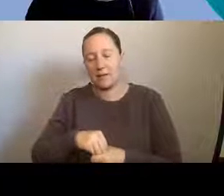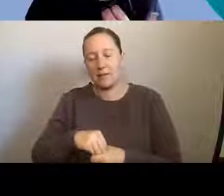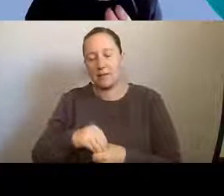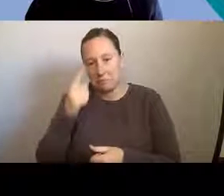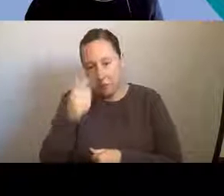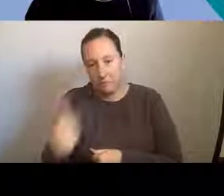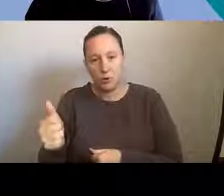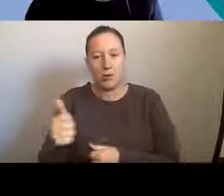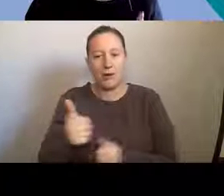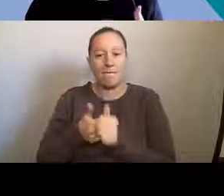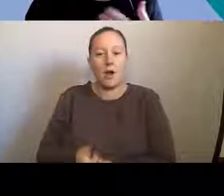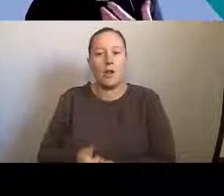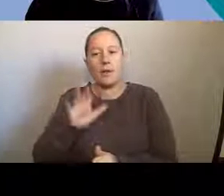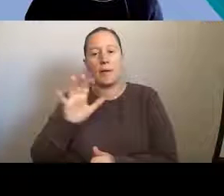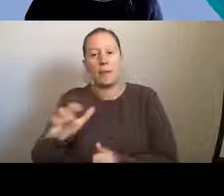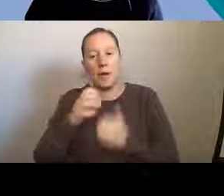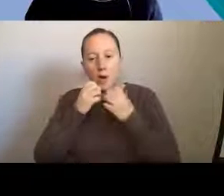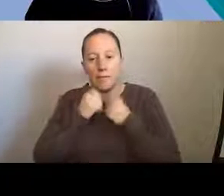with their values and their opinions.